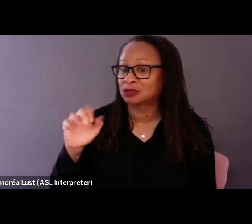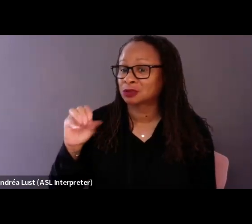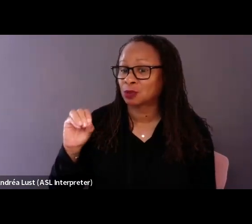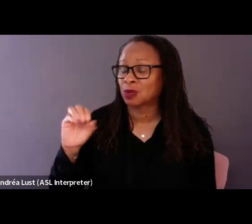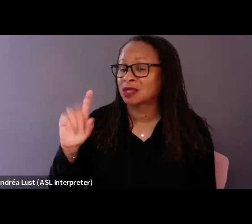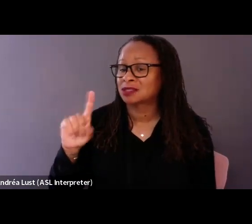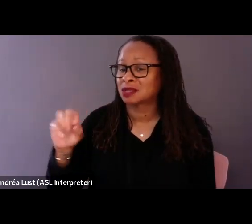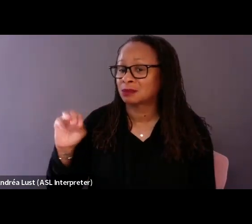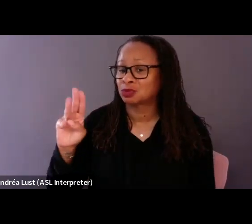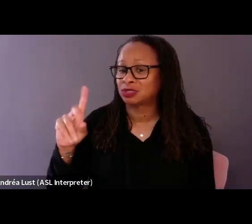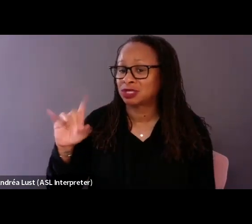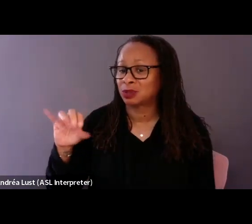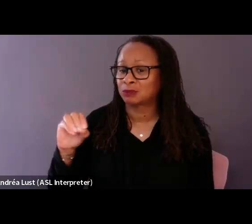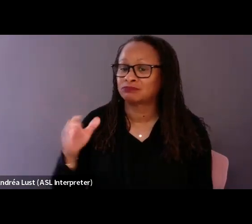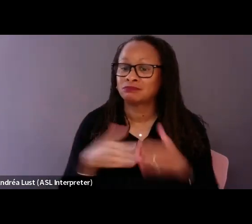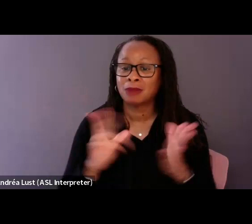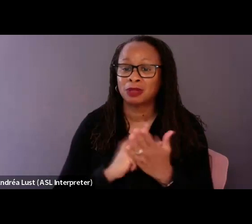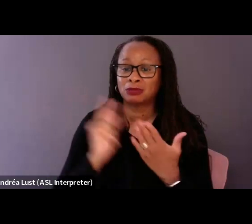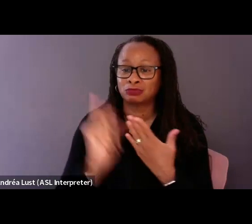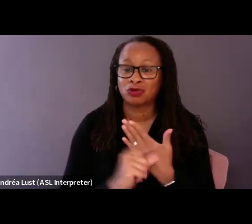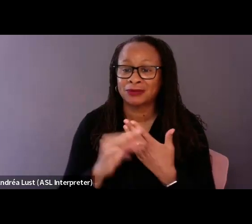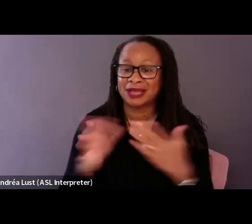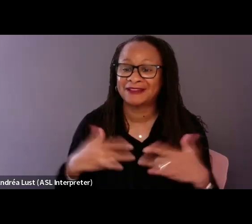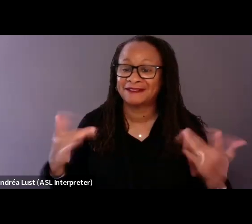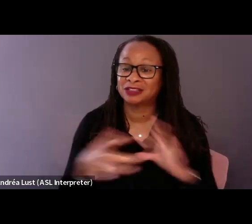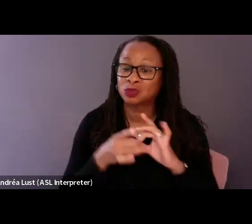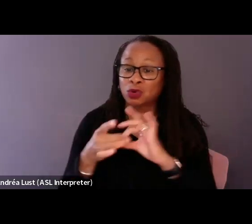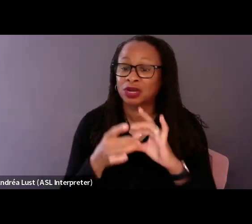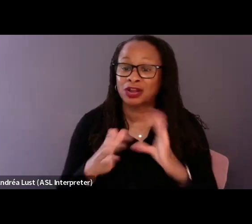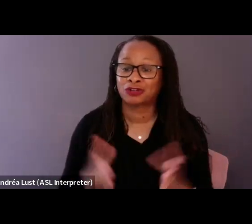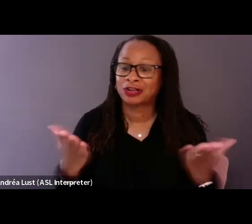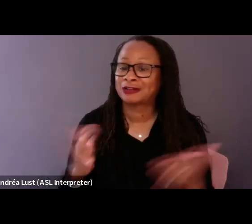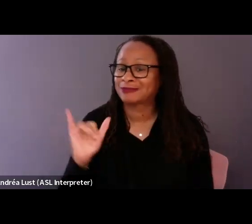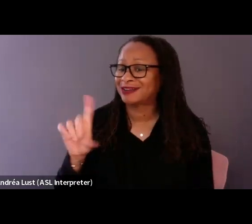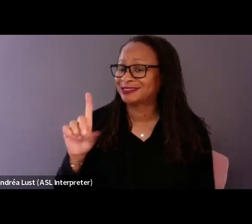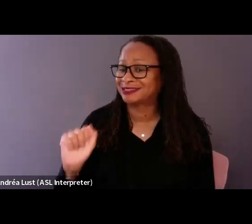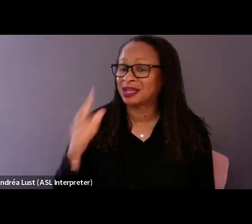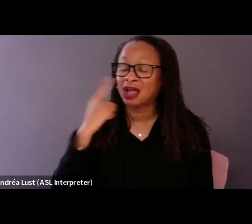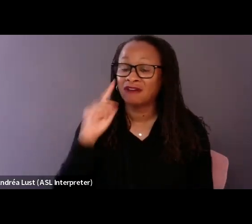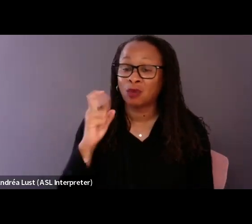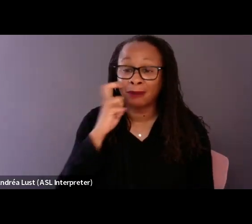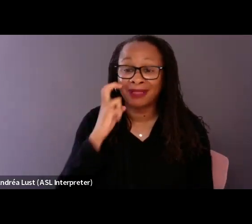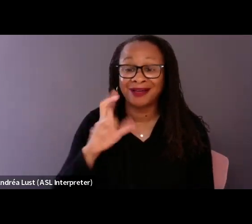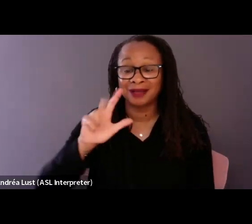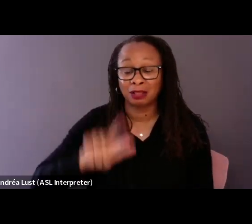and I'm the public programs and events coordinator here at IDA. For our blind and low vision attendees,